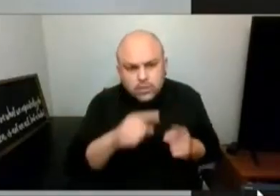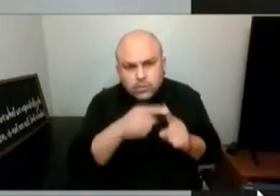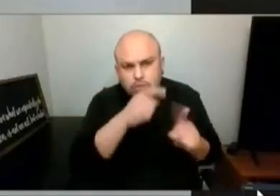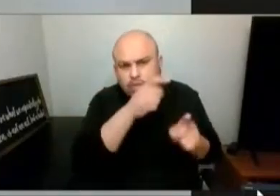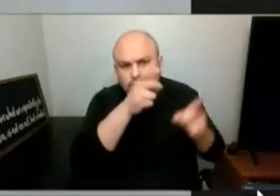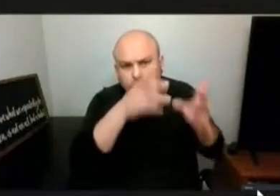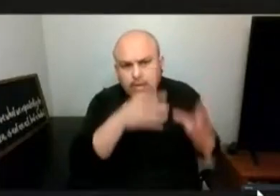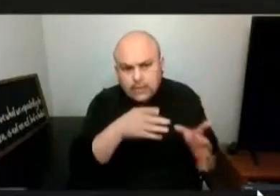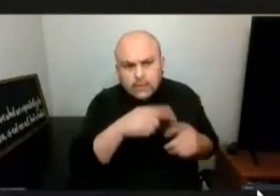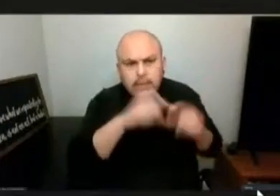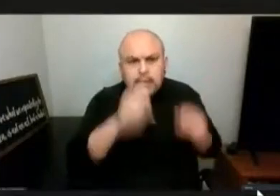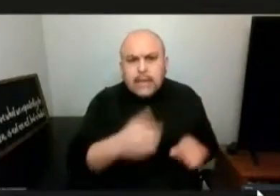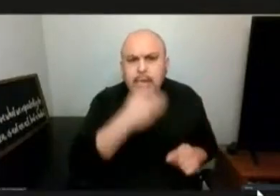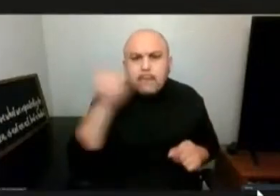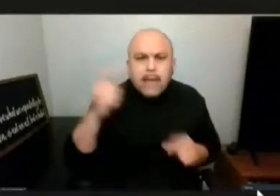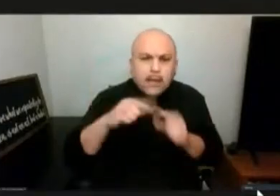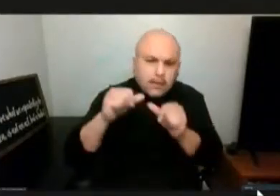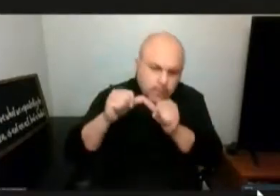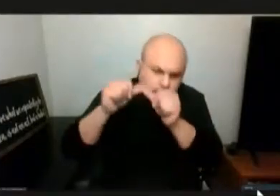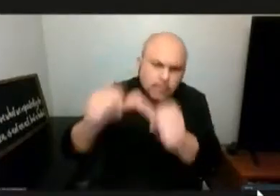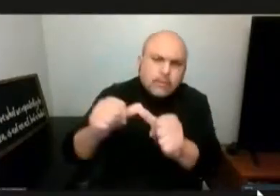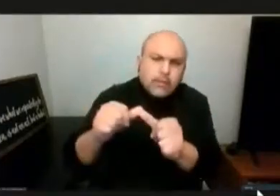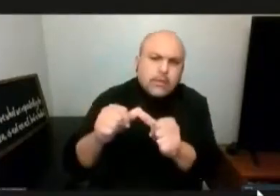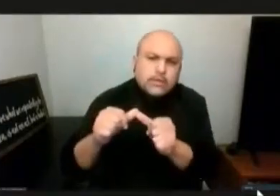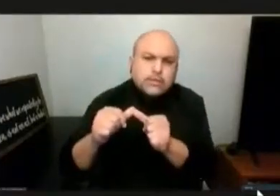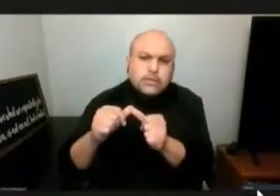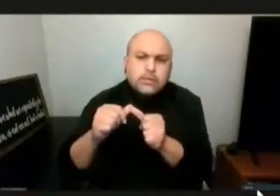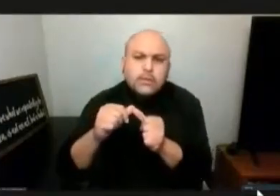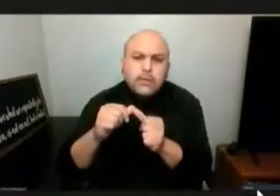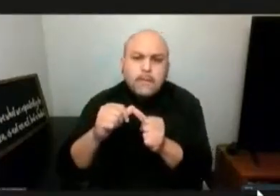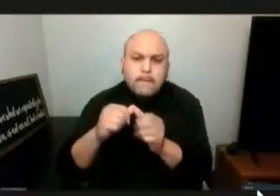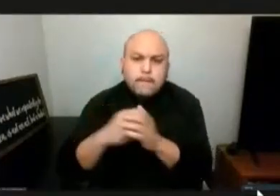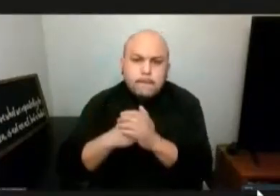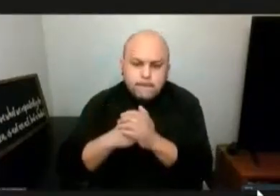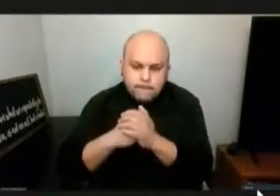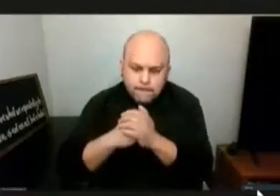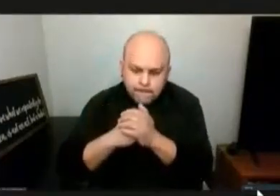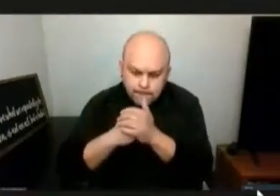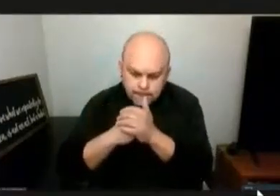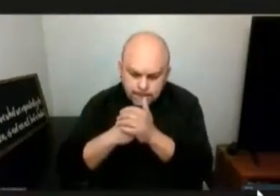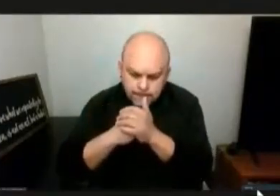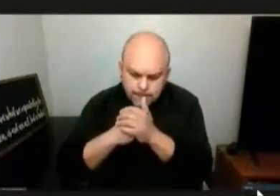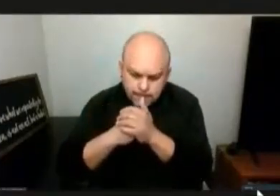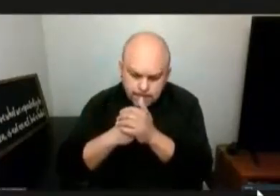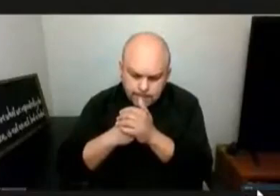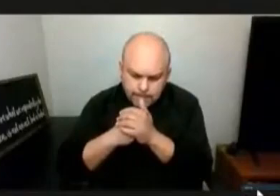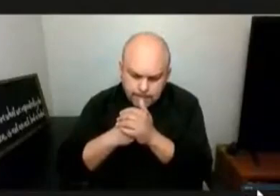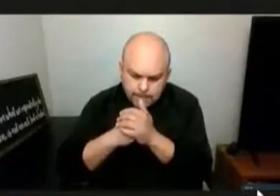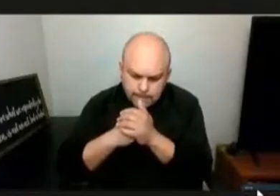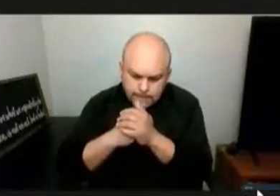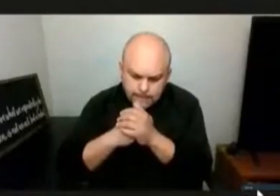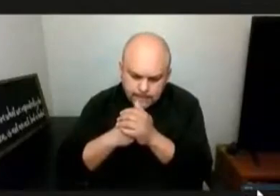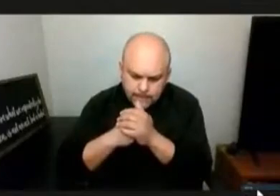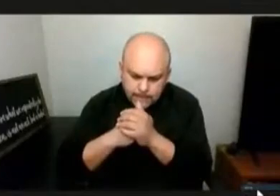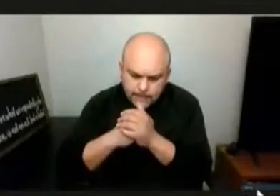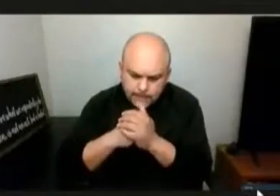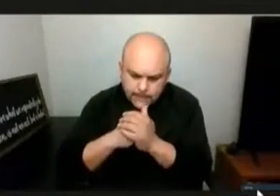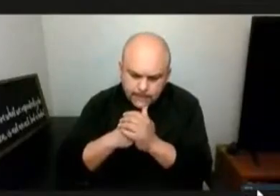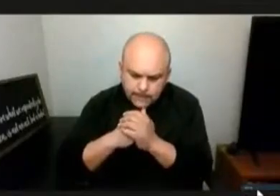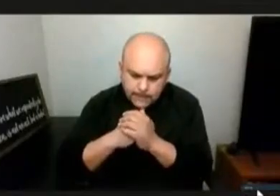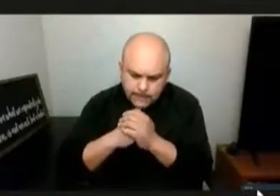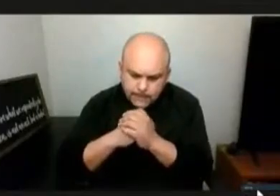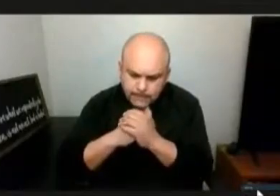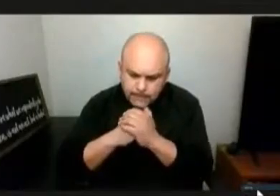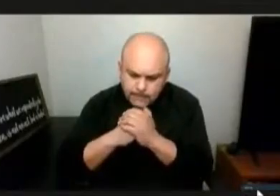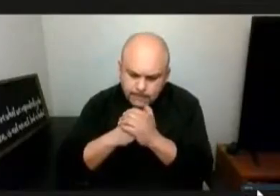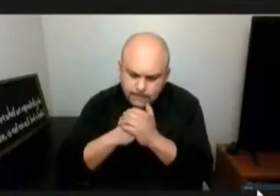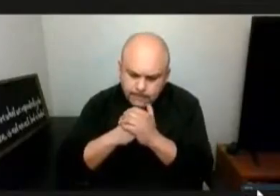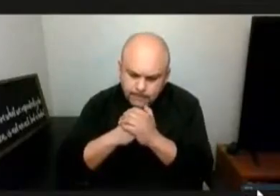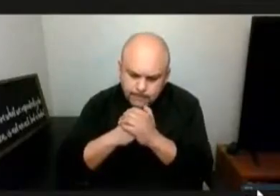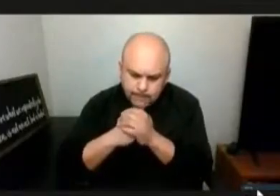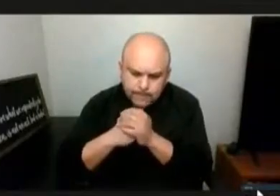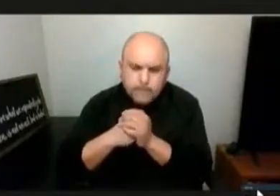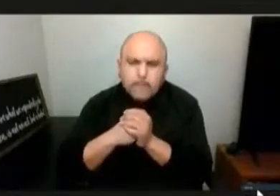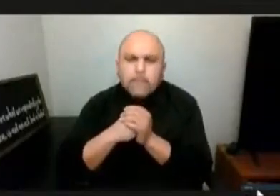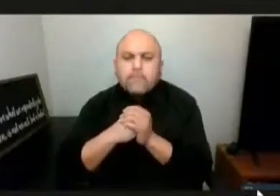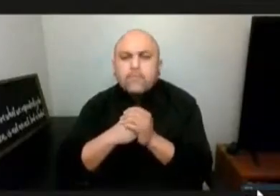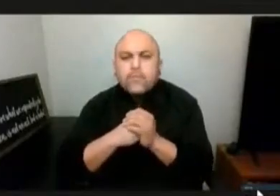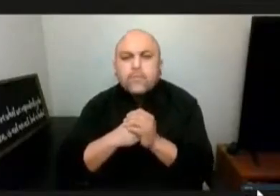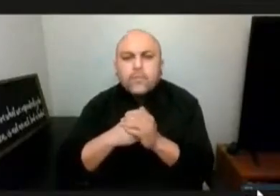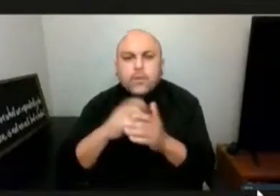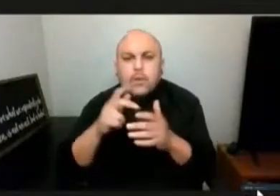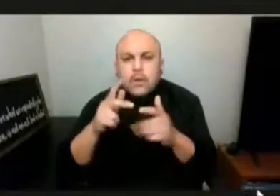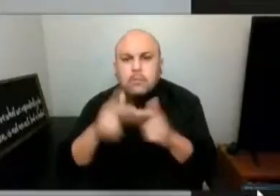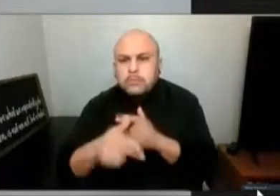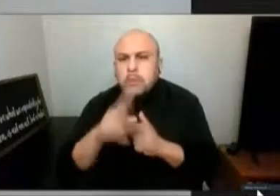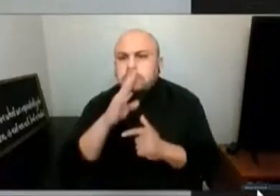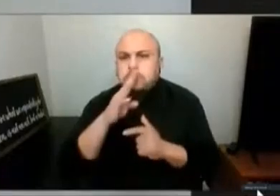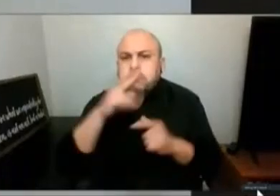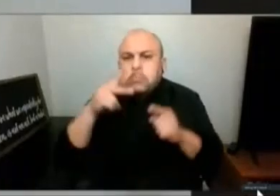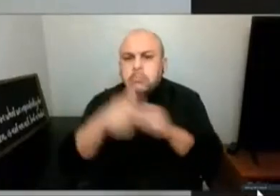Minh Wendt: We can't hear you again.